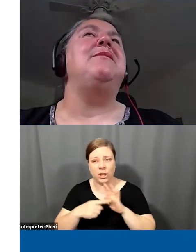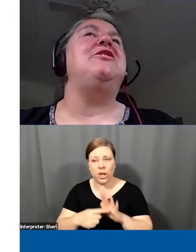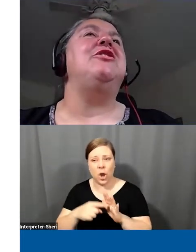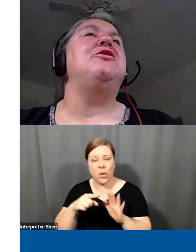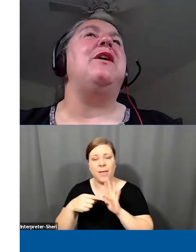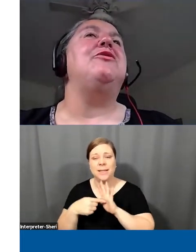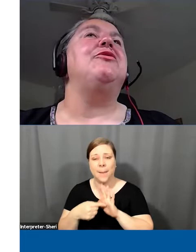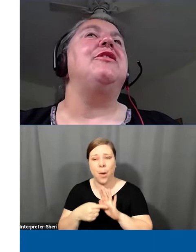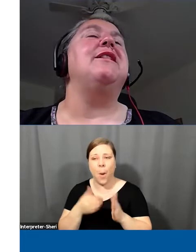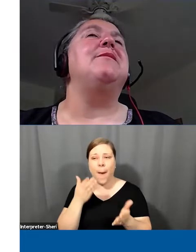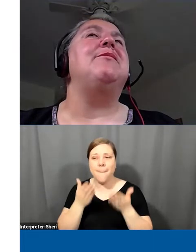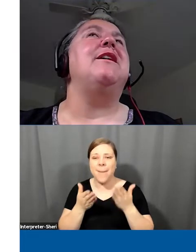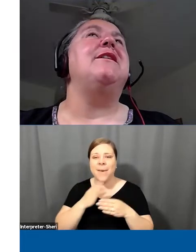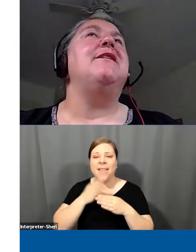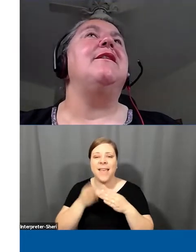I may change browsers and get them up then.